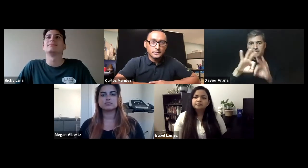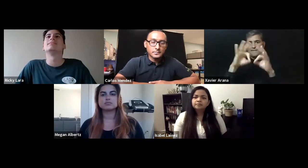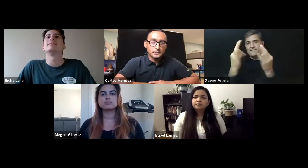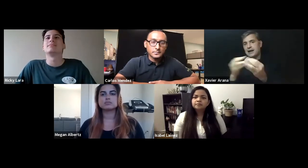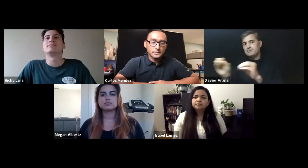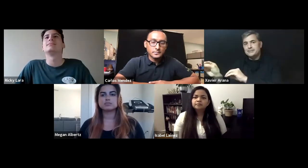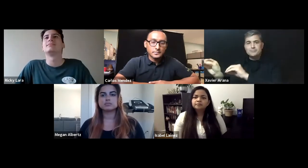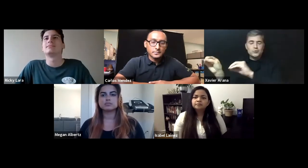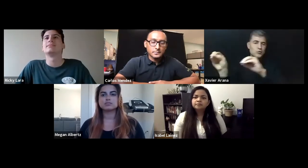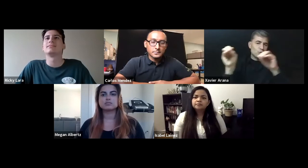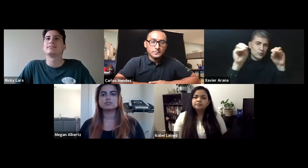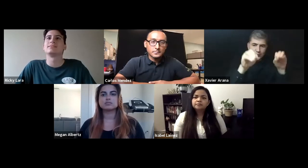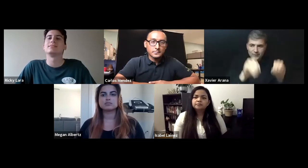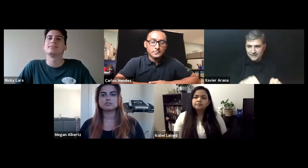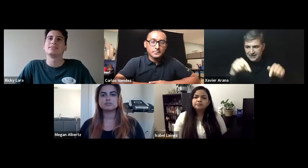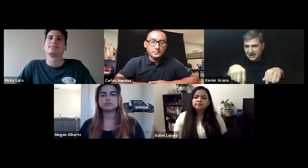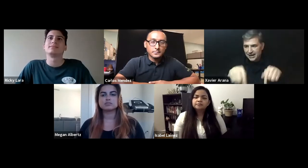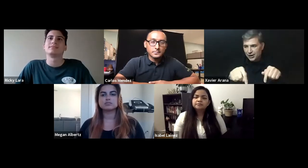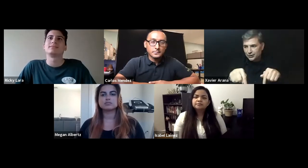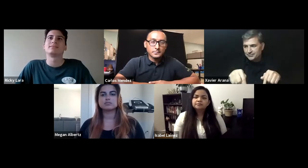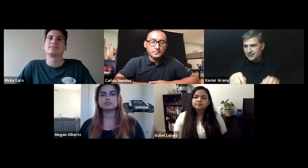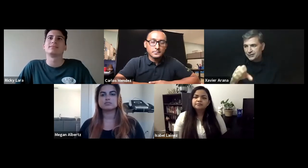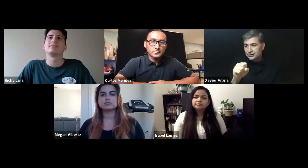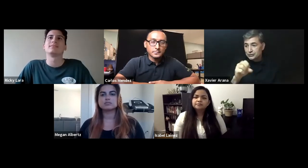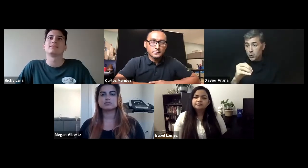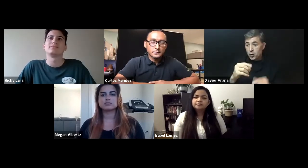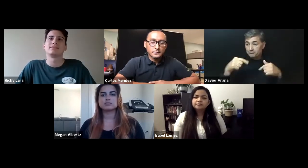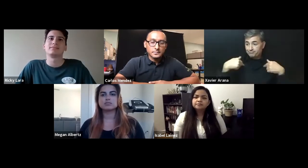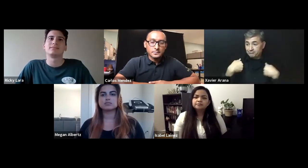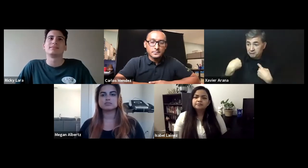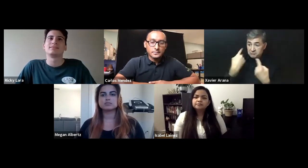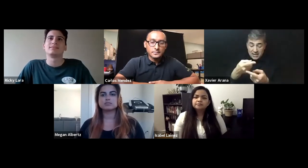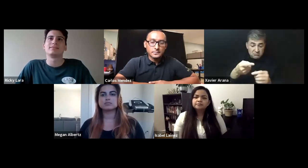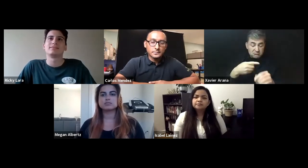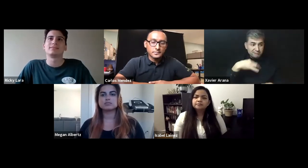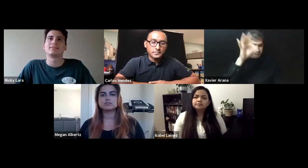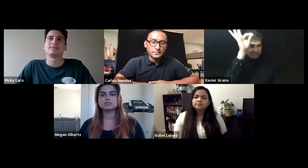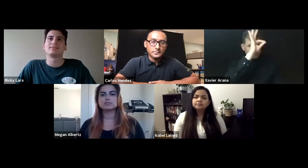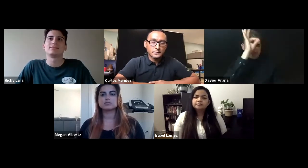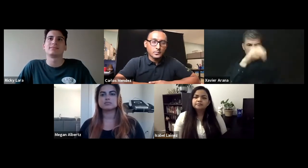And the reason why I moved is because of the civil war. So my family moved to Miami.